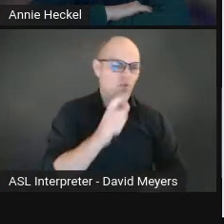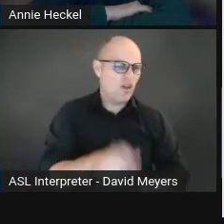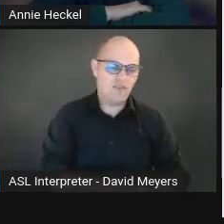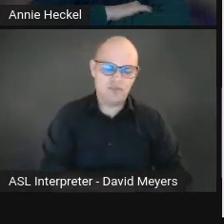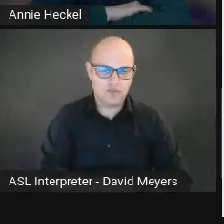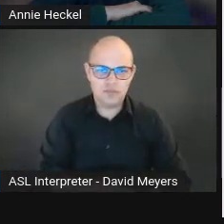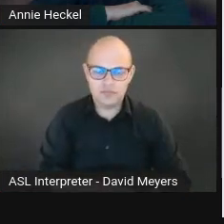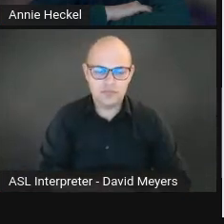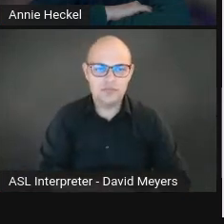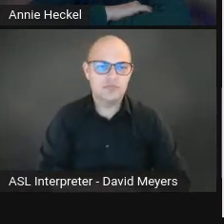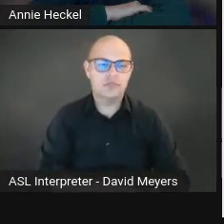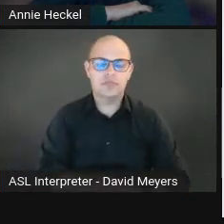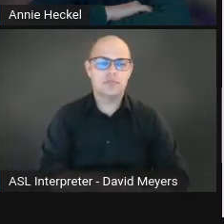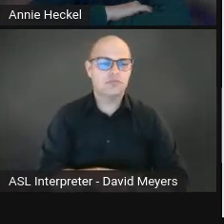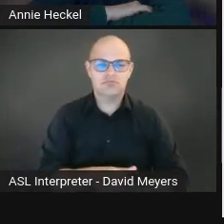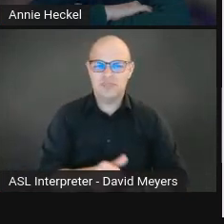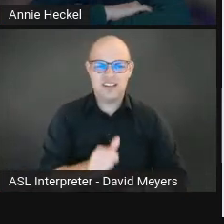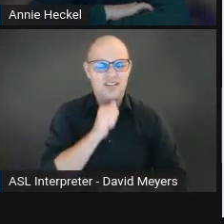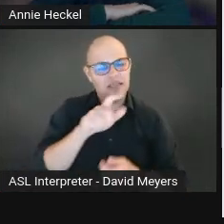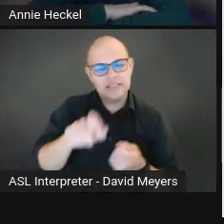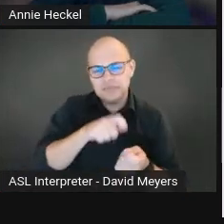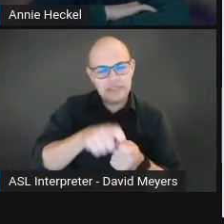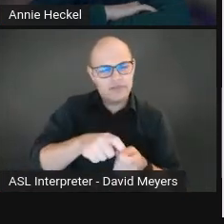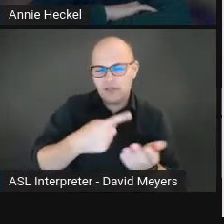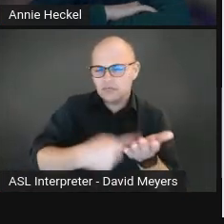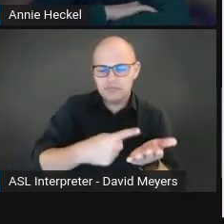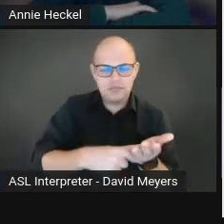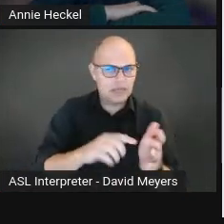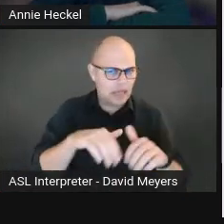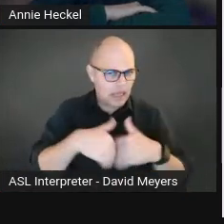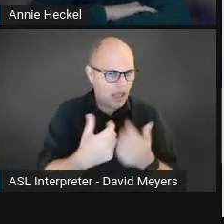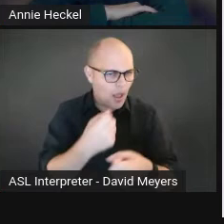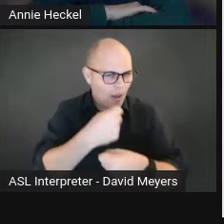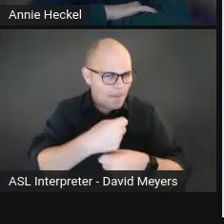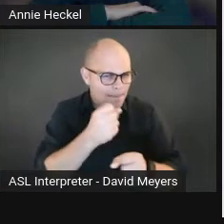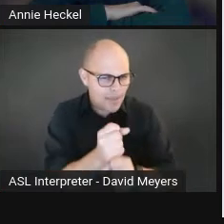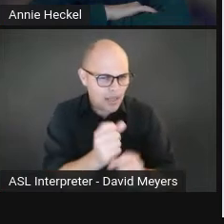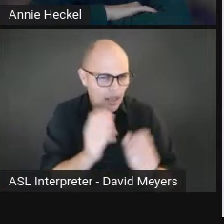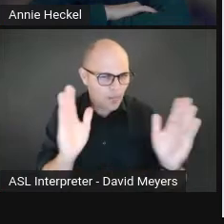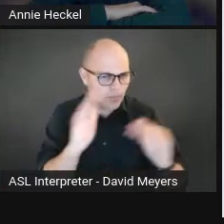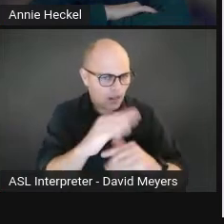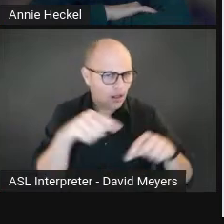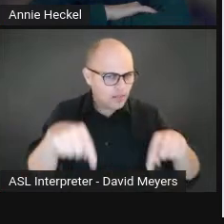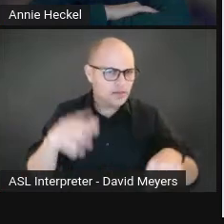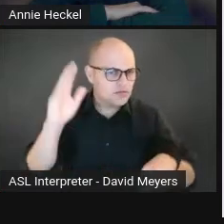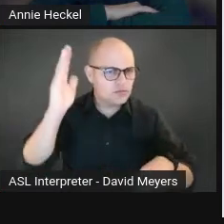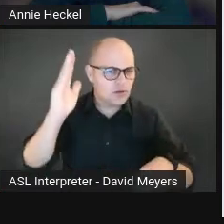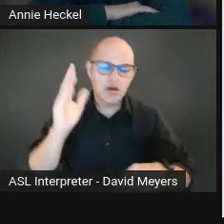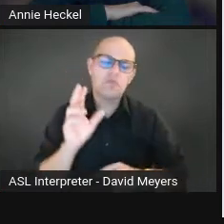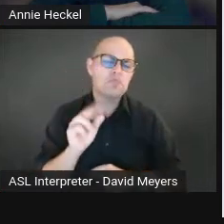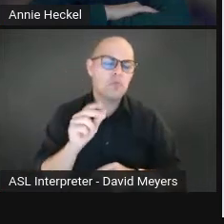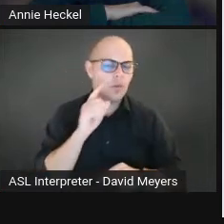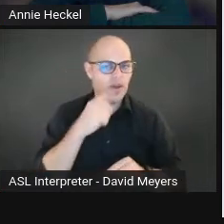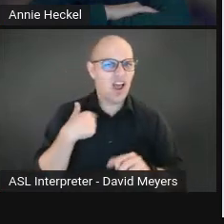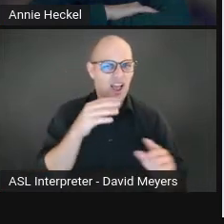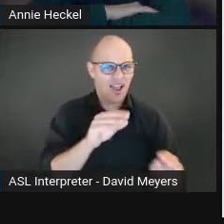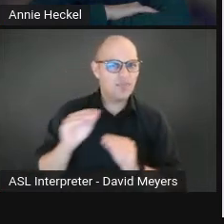We're not going to specifically discuss how to make the blocks in this talk, but I did post some of the resources the repo